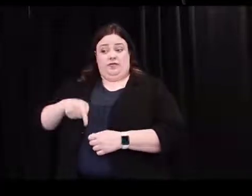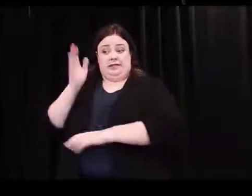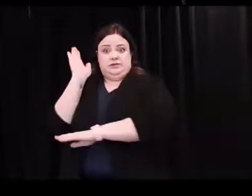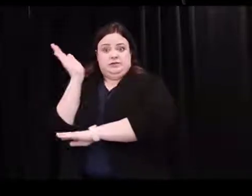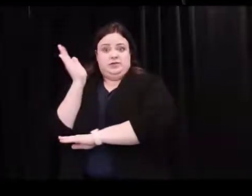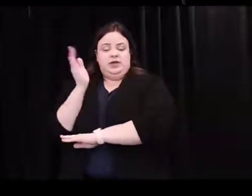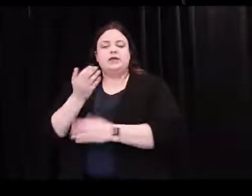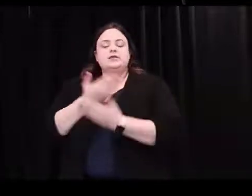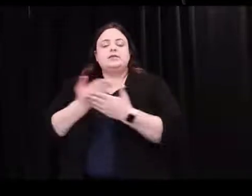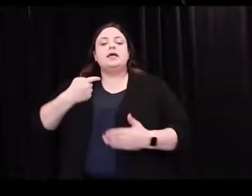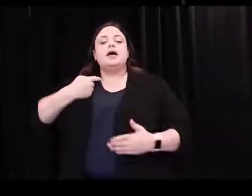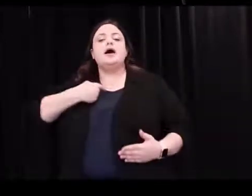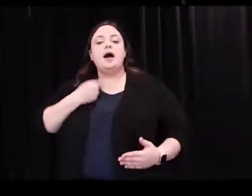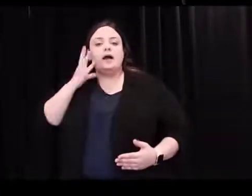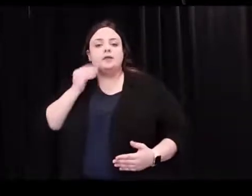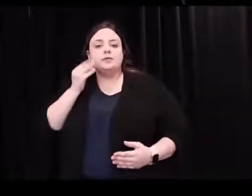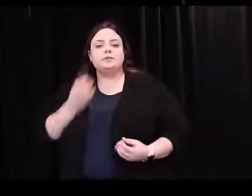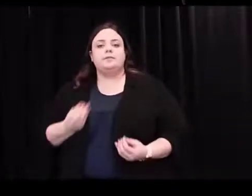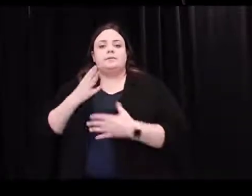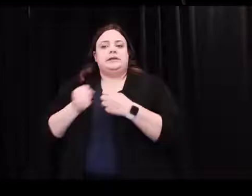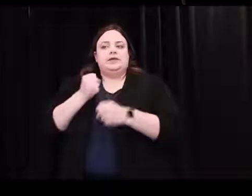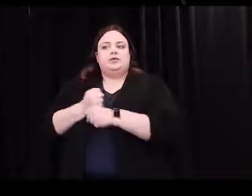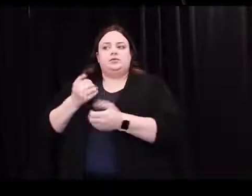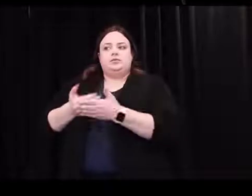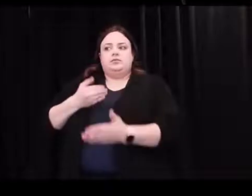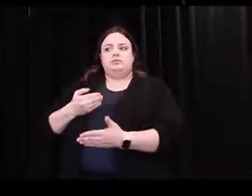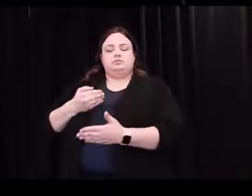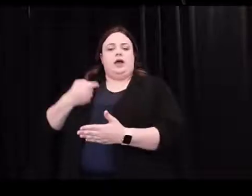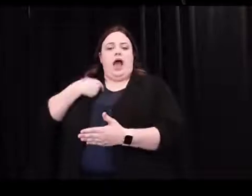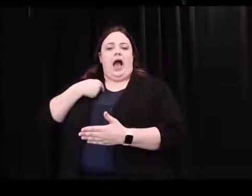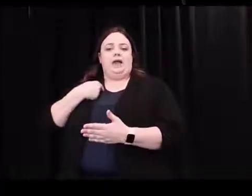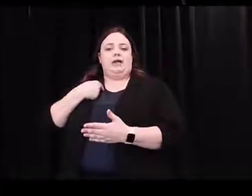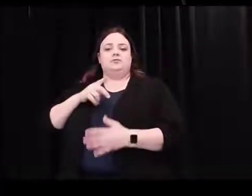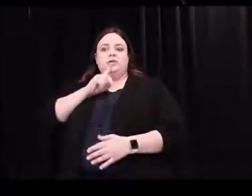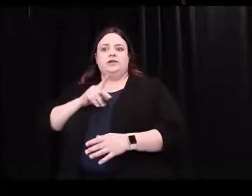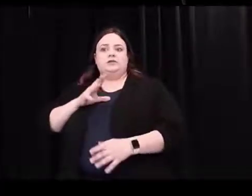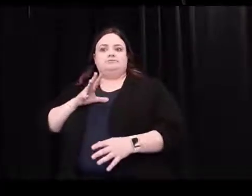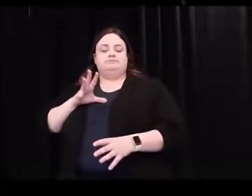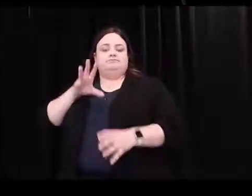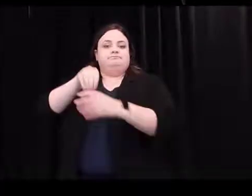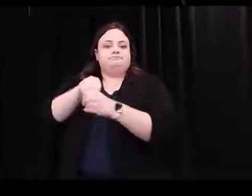experienced many many years before I even got into accessibility. Before I got into accessibility I